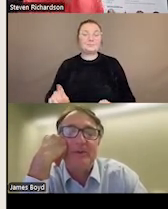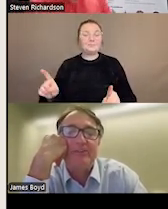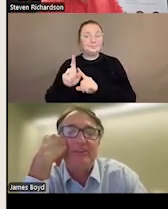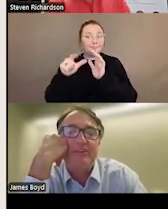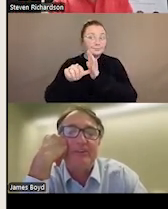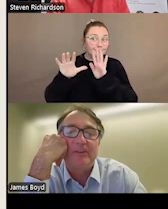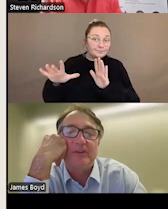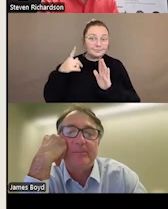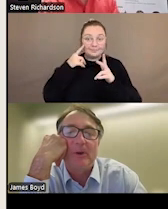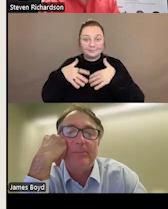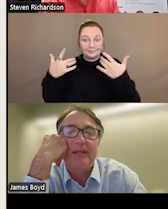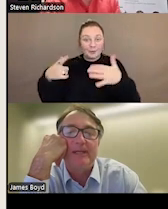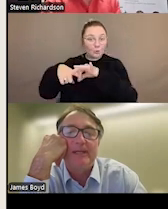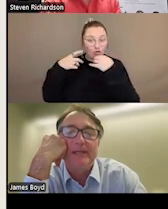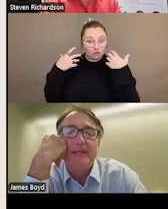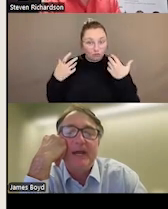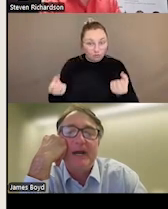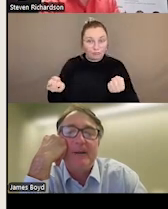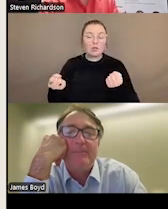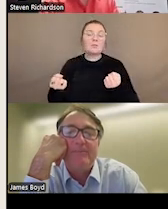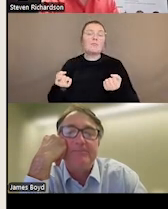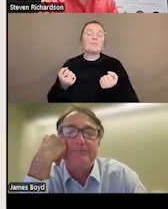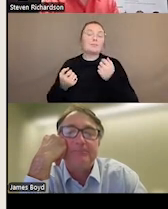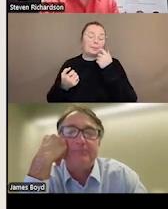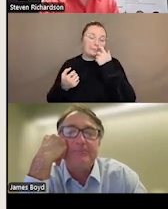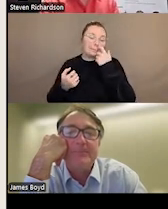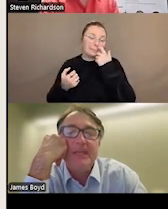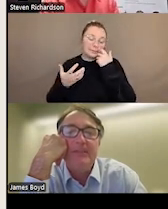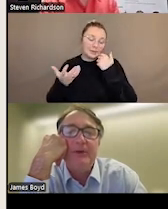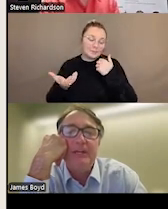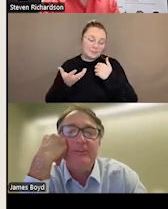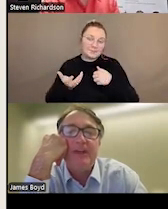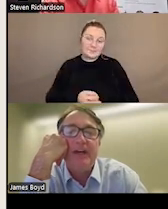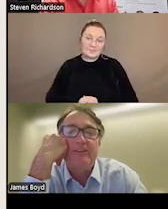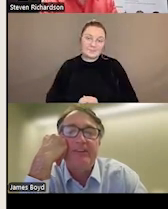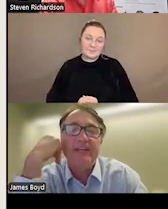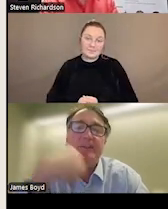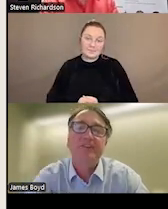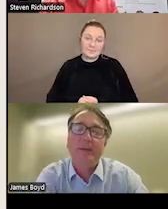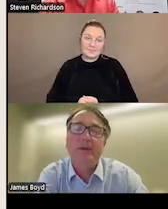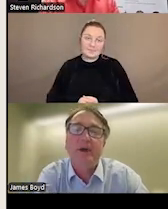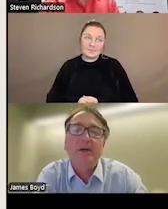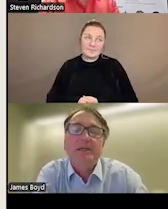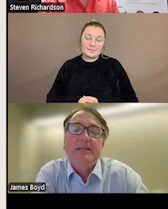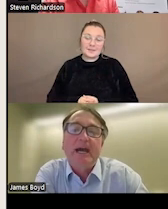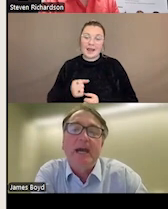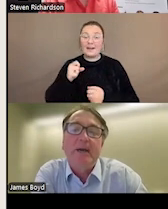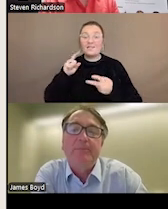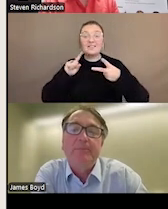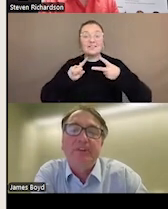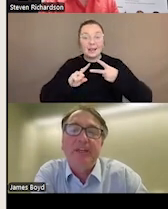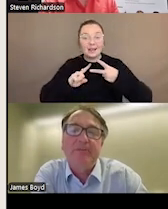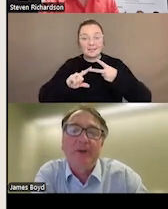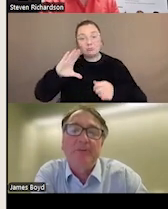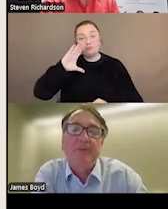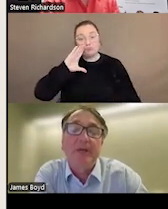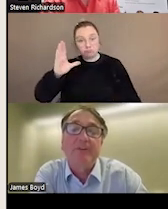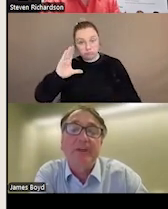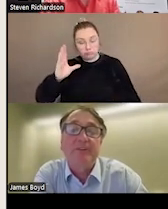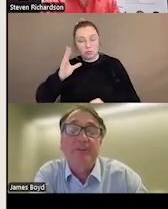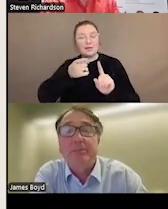any questions that pop in, there is a second seminar particularly for arts organisations,